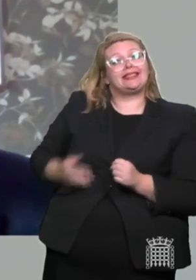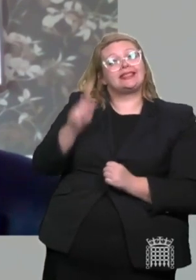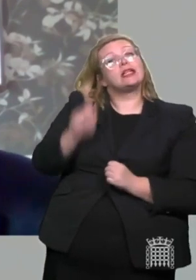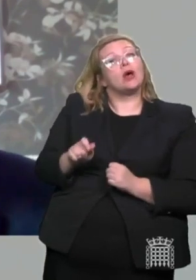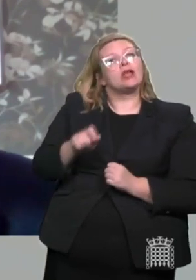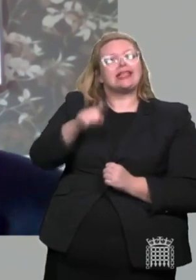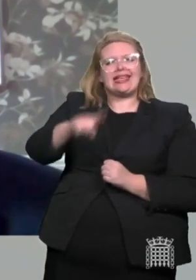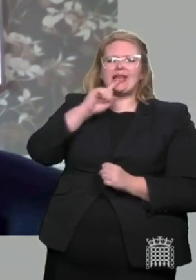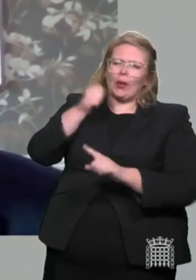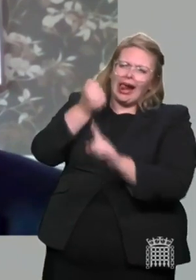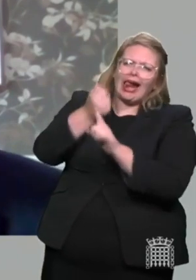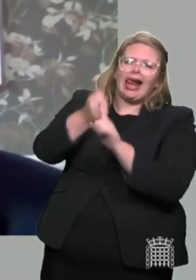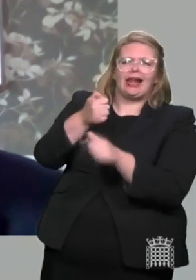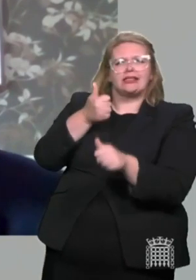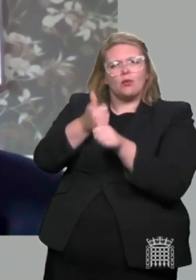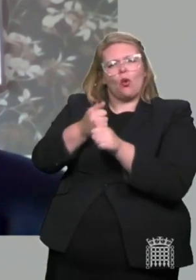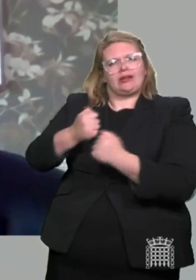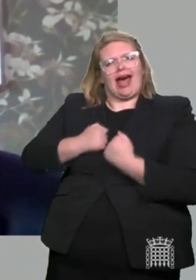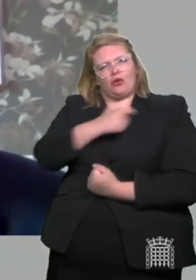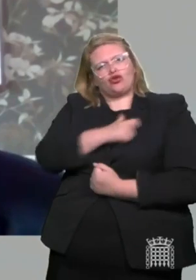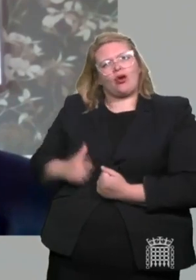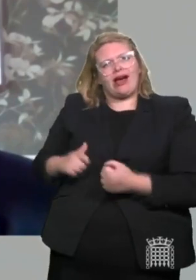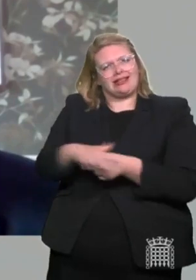and work closely with me on delivering the Government’s levelling-up agenda.